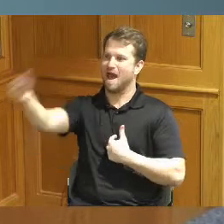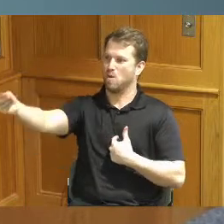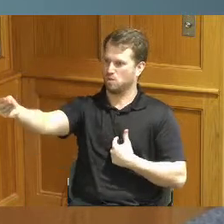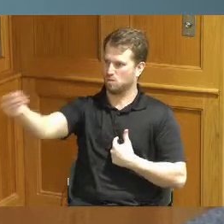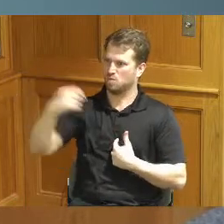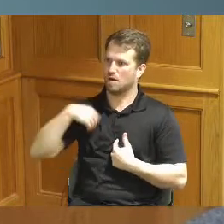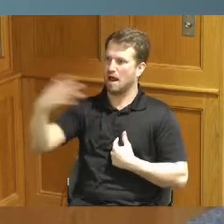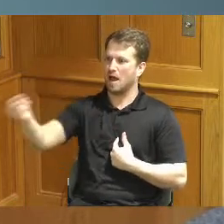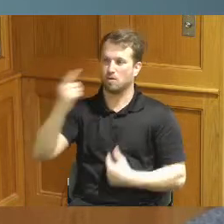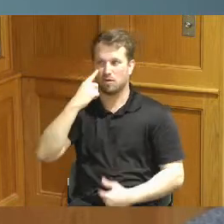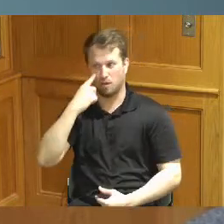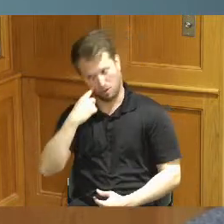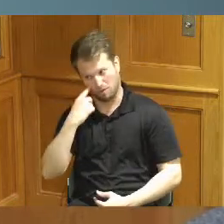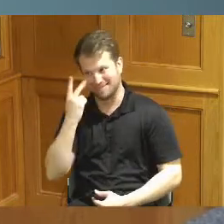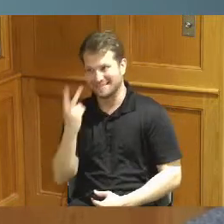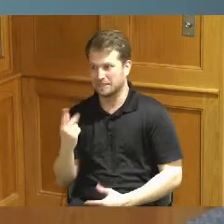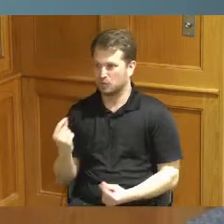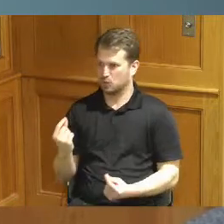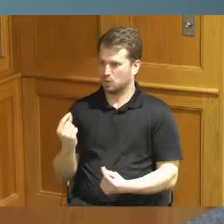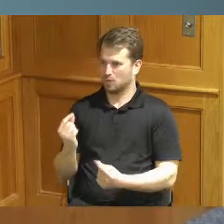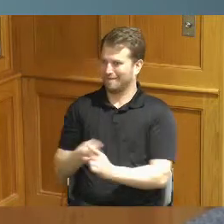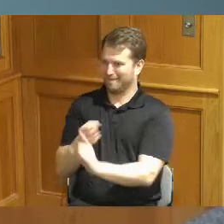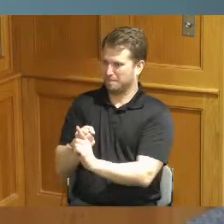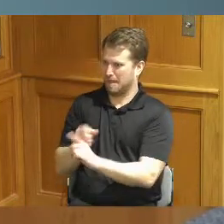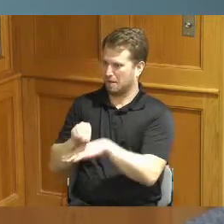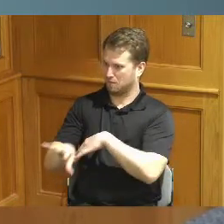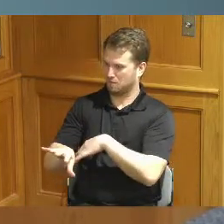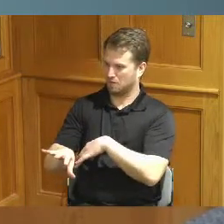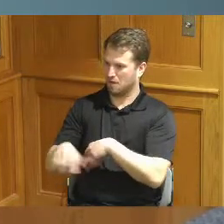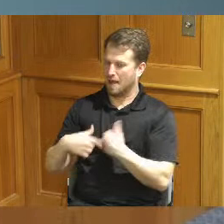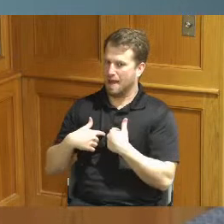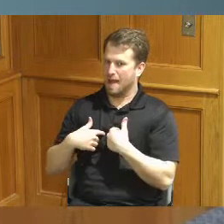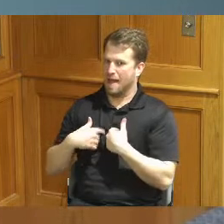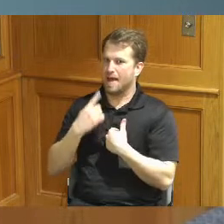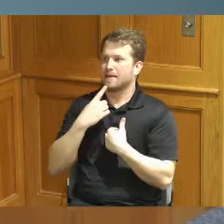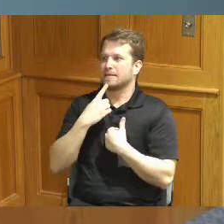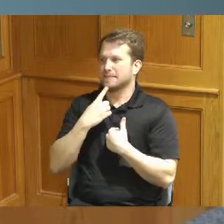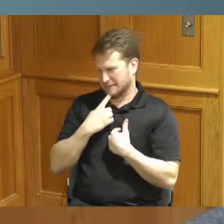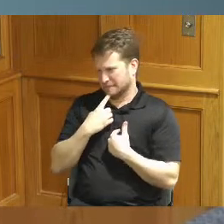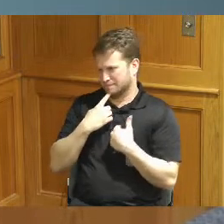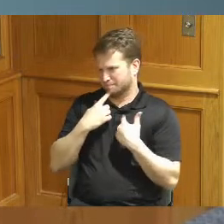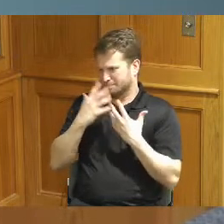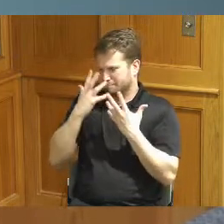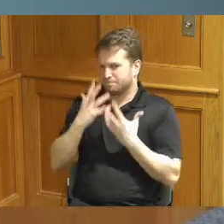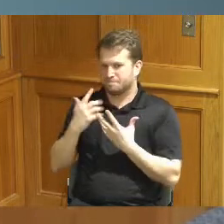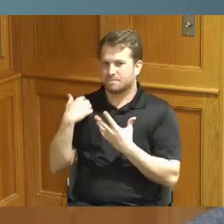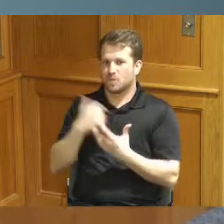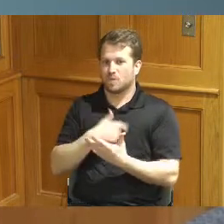see what it does and I've been very disappointed that we get here we vote on a lot of stuff which